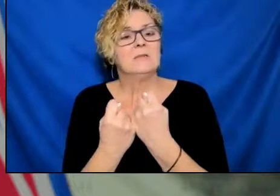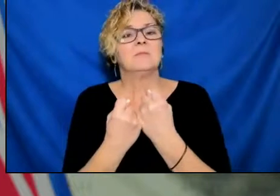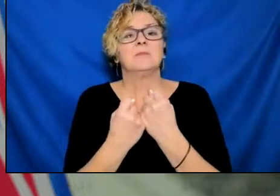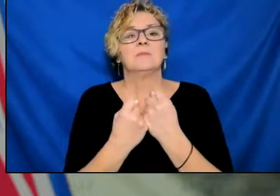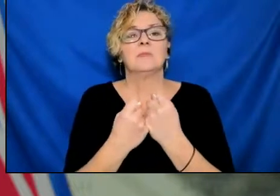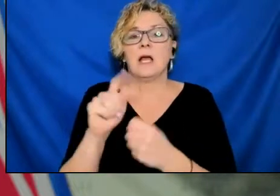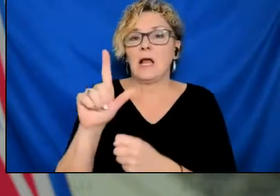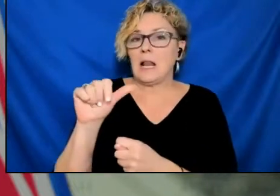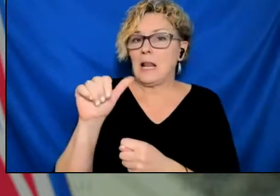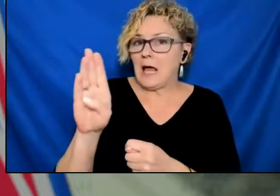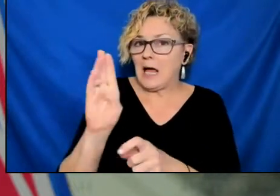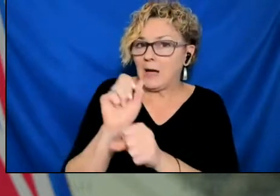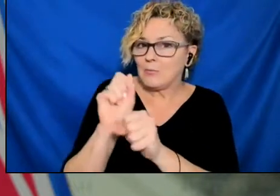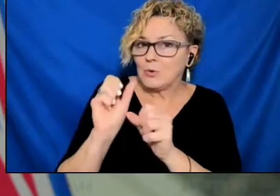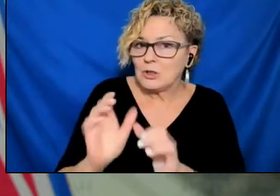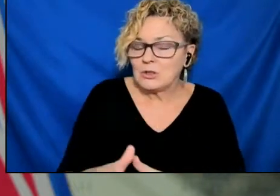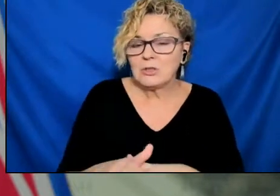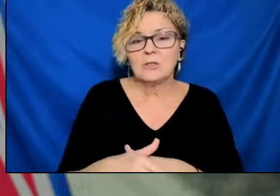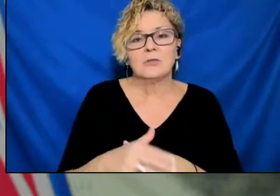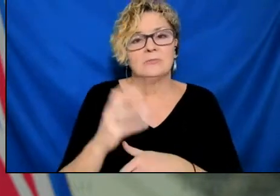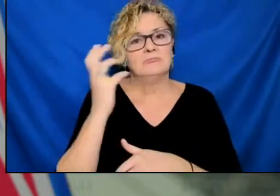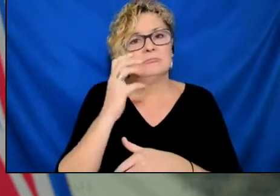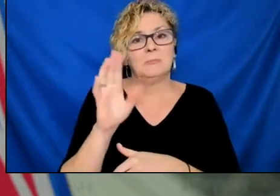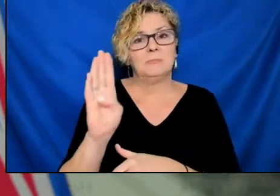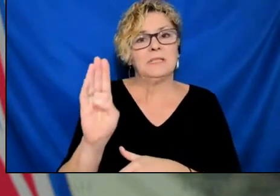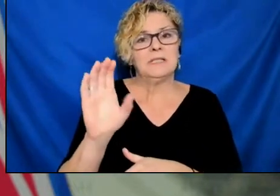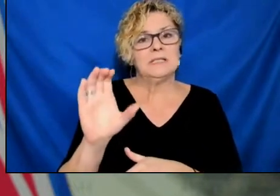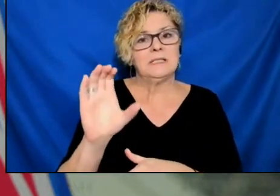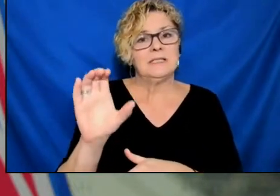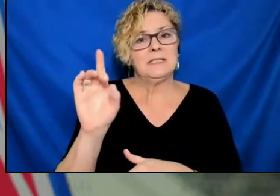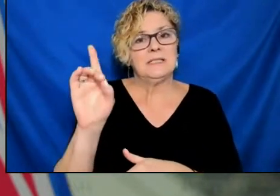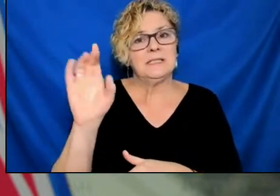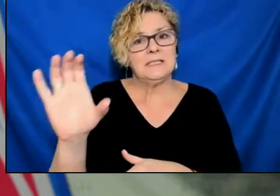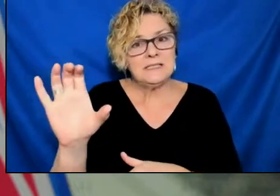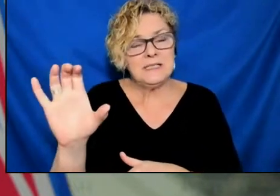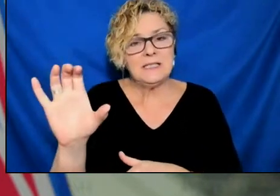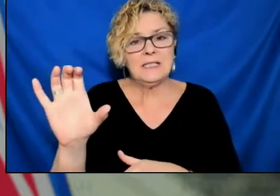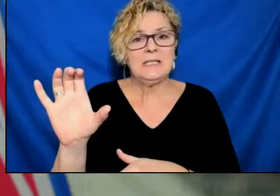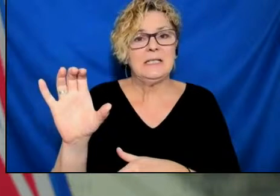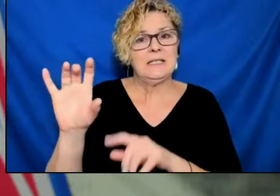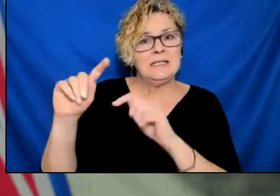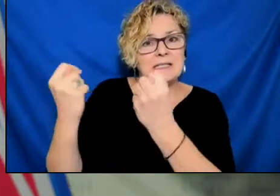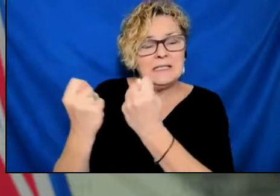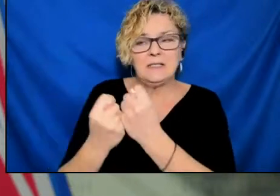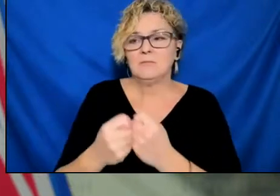extraordinary teams in the labs at the BC CDC, the health